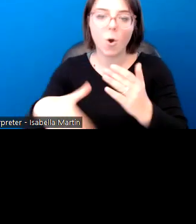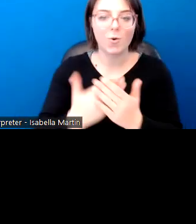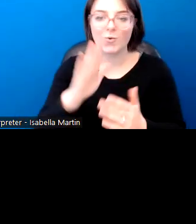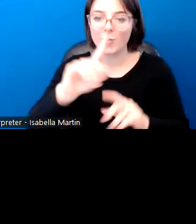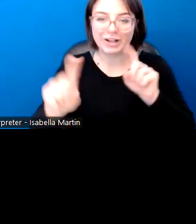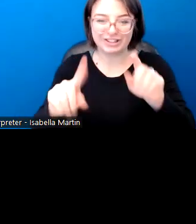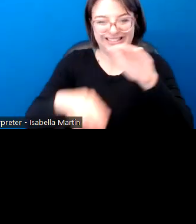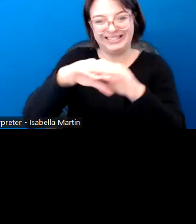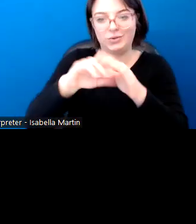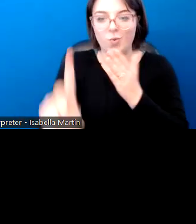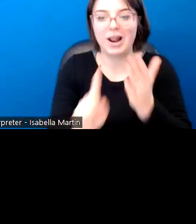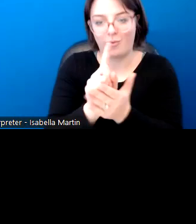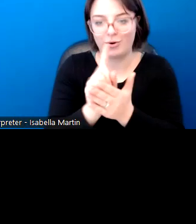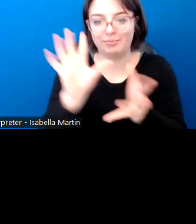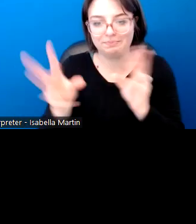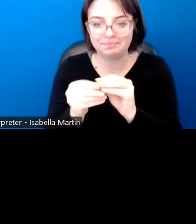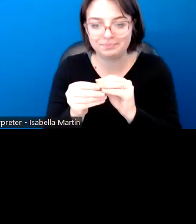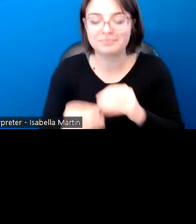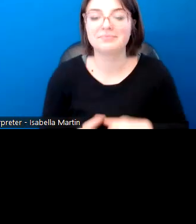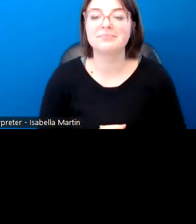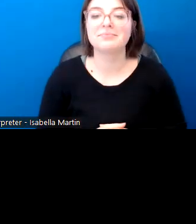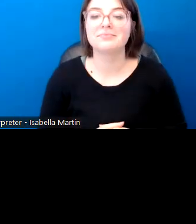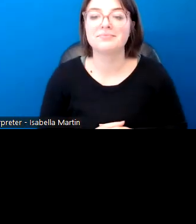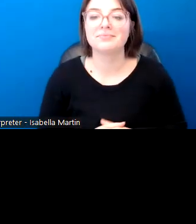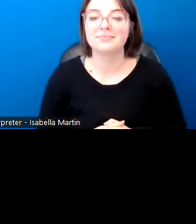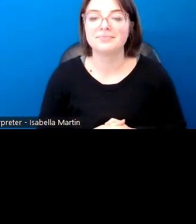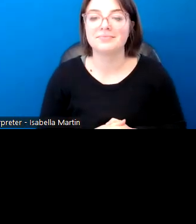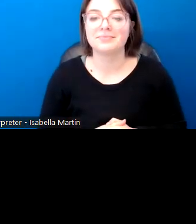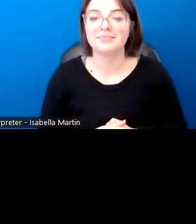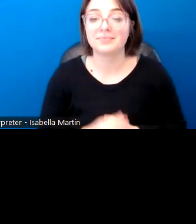Educators, if you are streaming for your whole class be sure to keep your keyboard close to